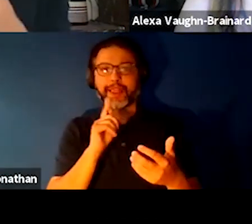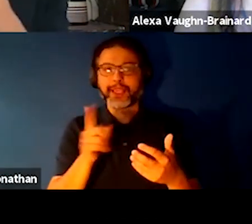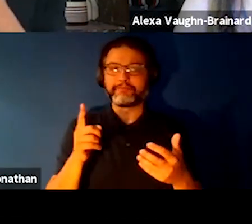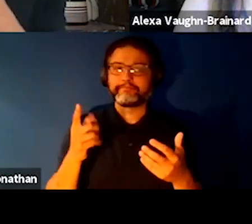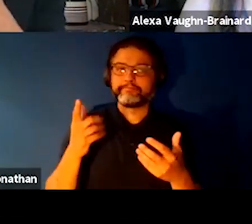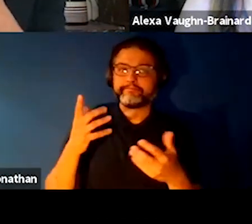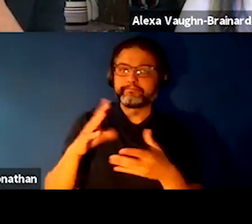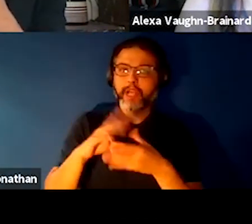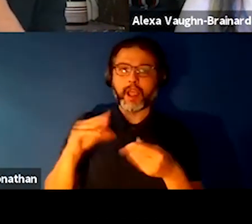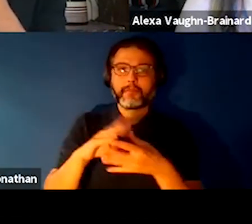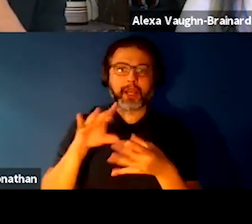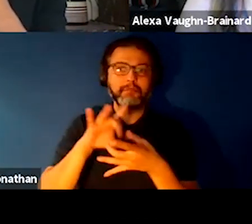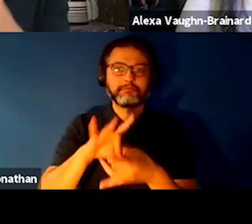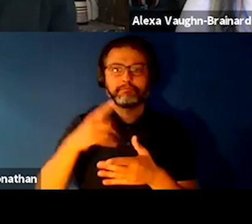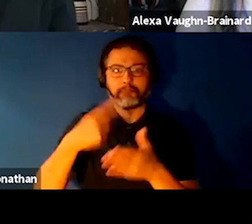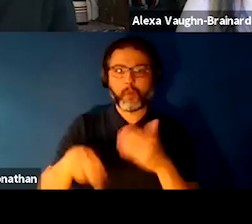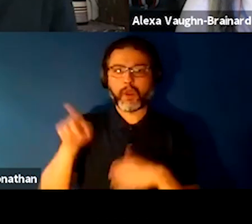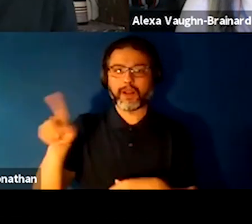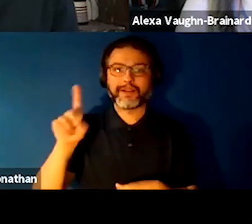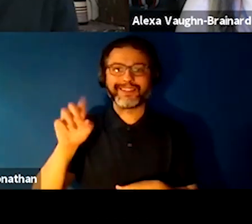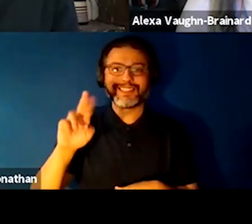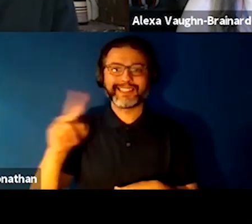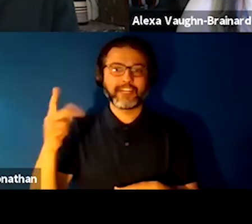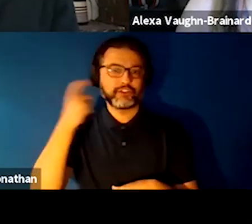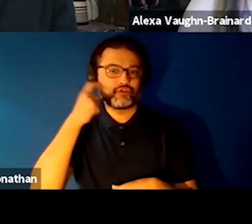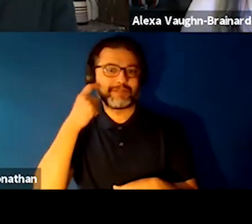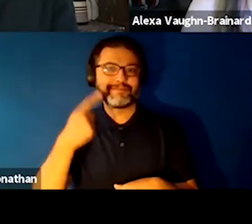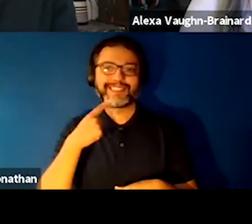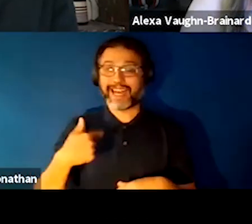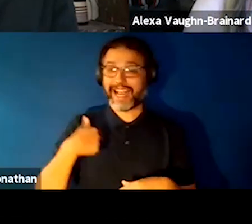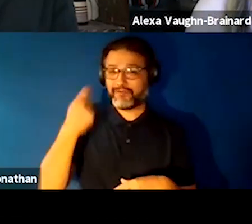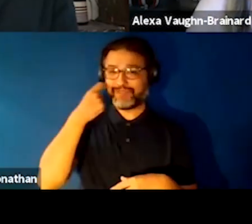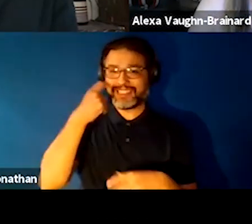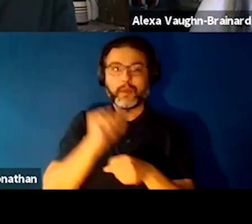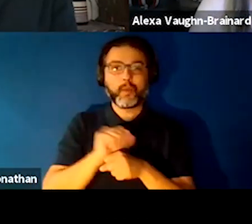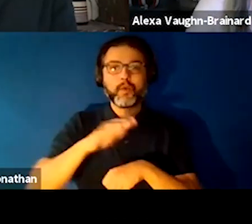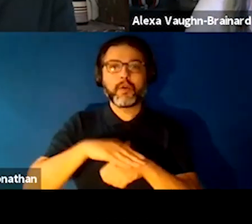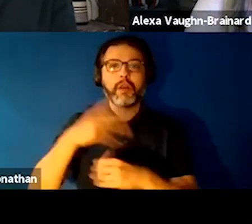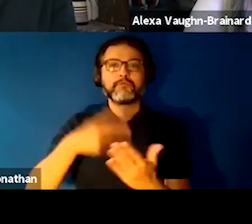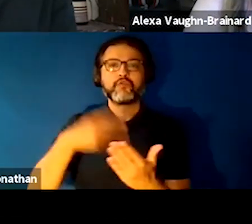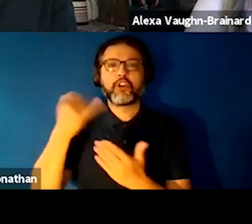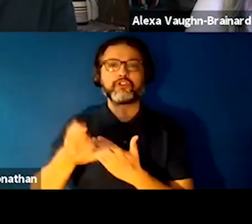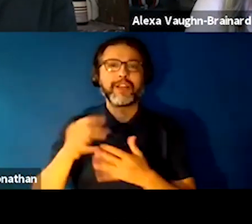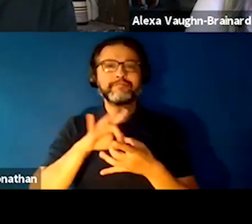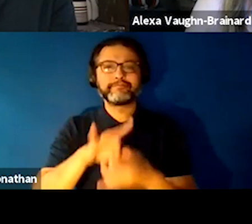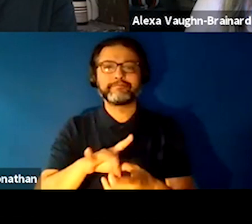I recently worked on a project with a fellowship that sort of branched off more with universal design and with other disabled community members.